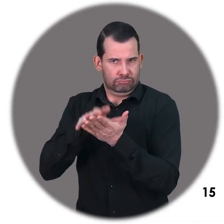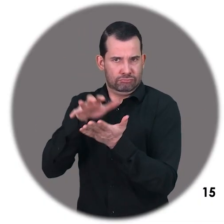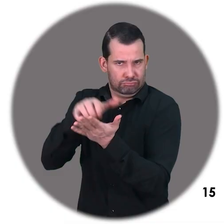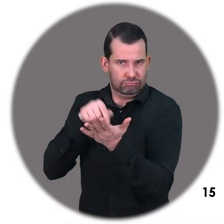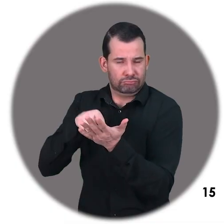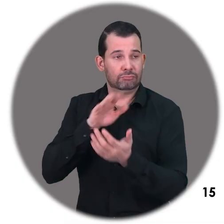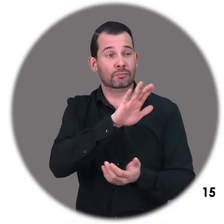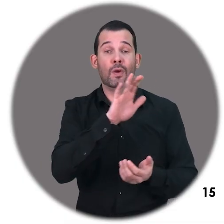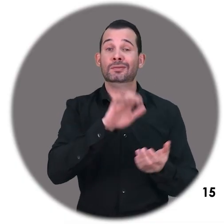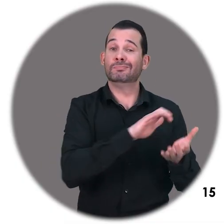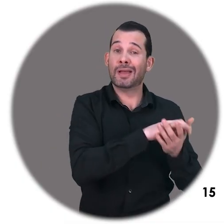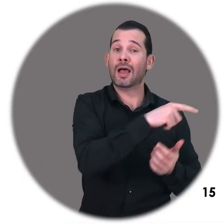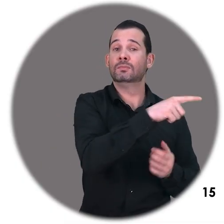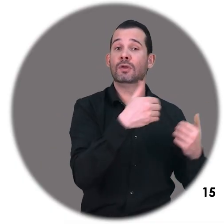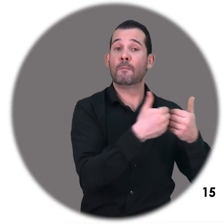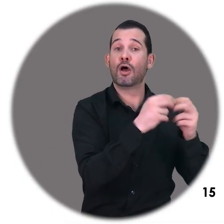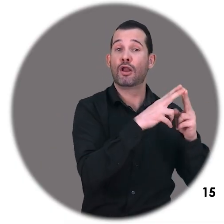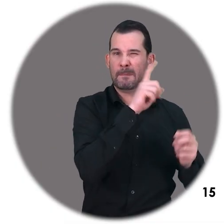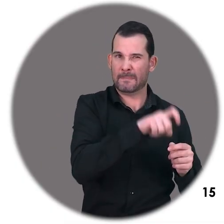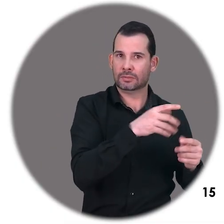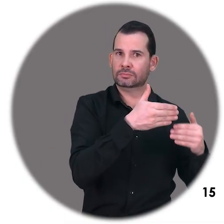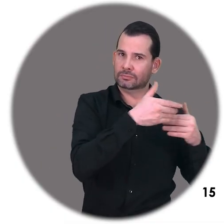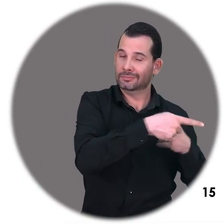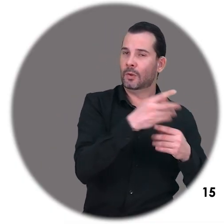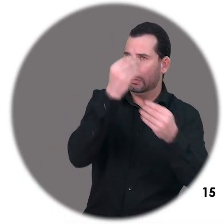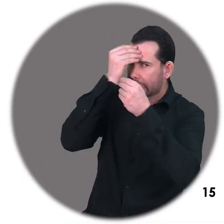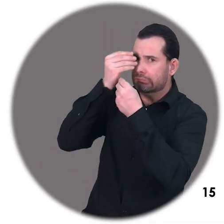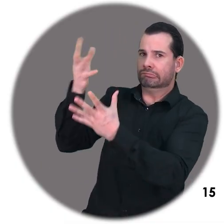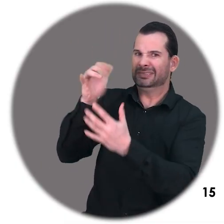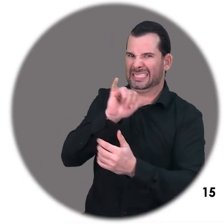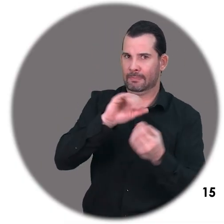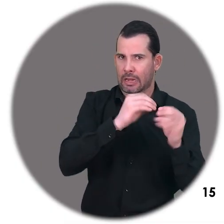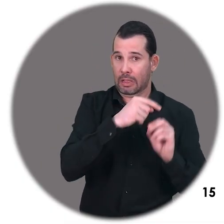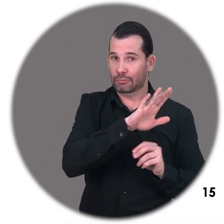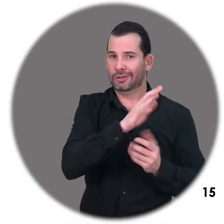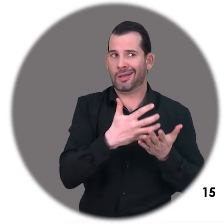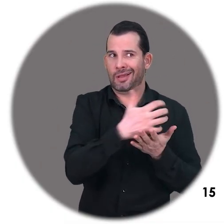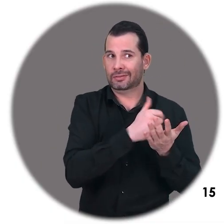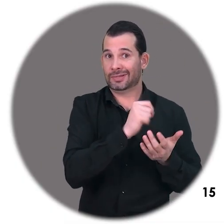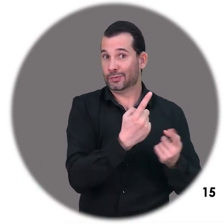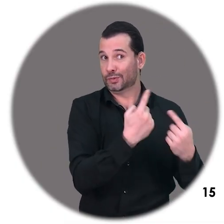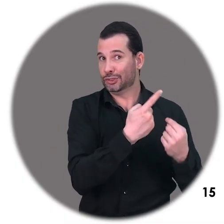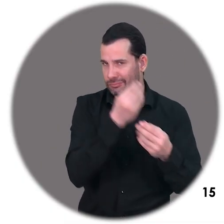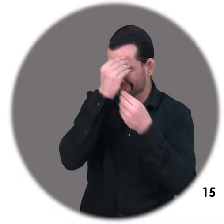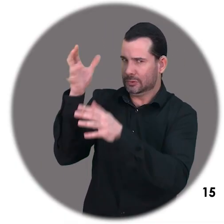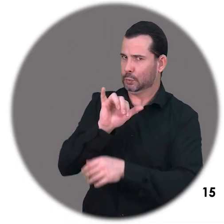Your spouse or common-law partner must then report this same amount as income on their tax return.